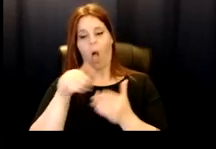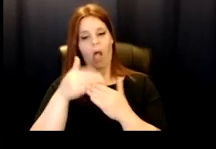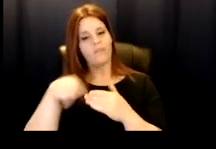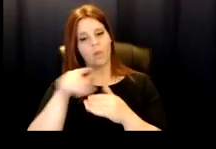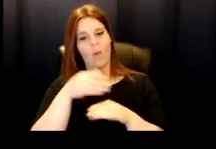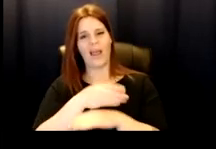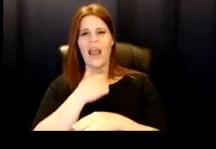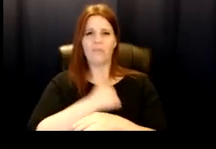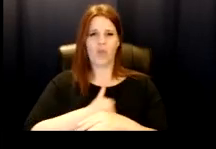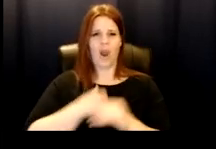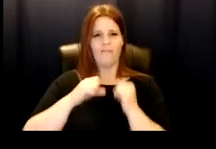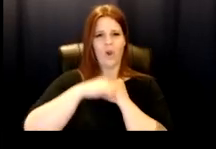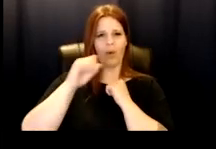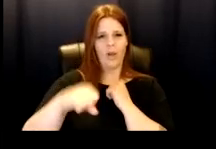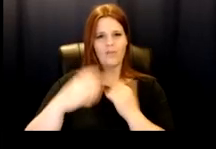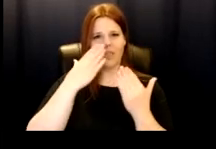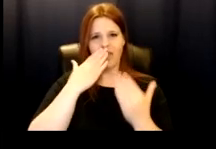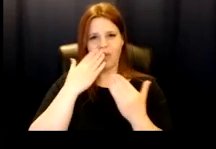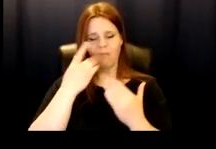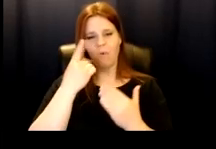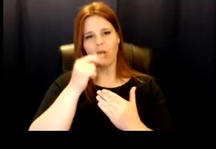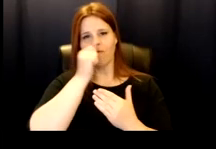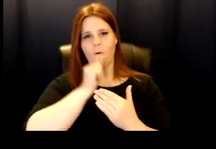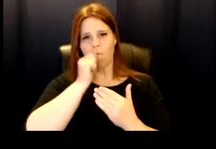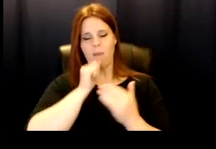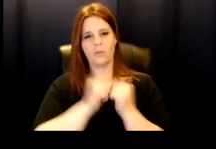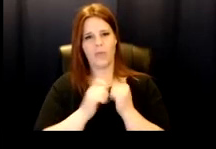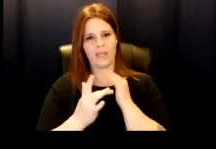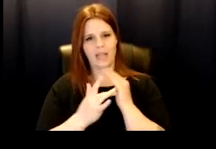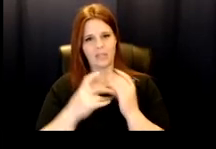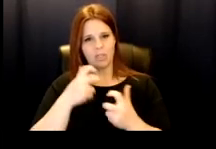for running over. Thanks for your forbearance with the technical difficulties. Appreciate